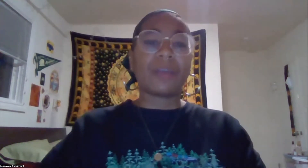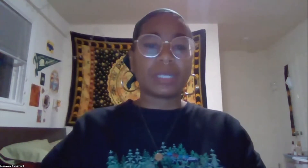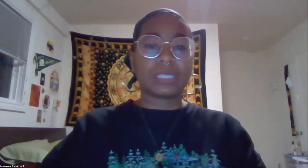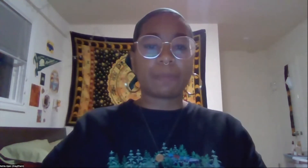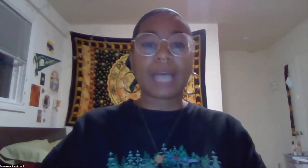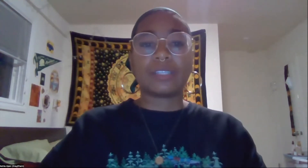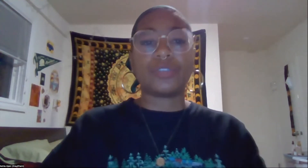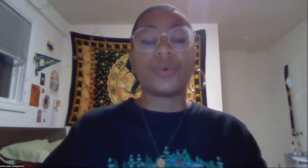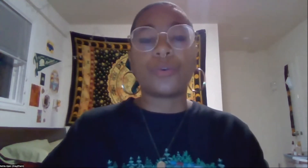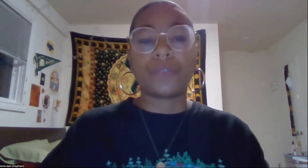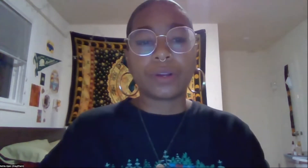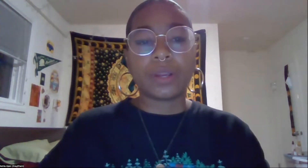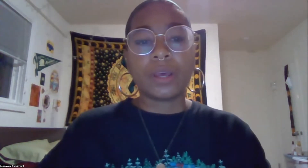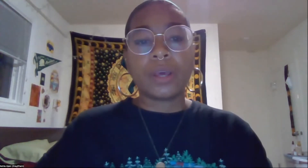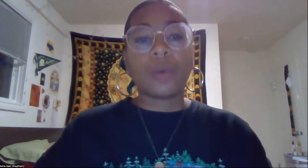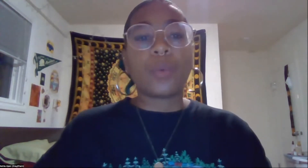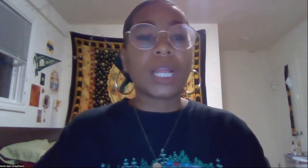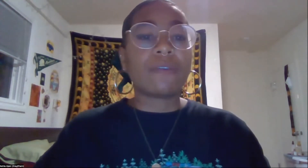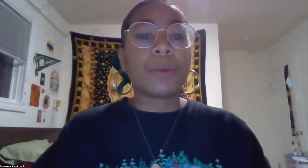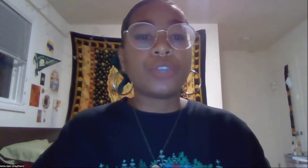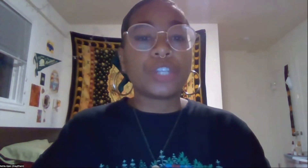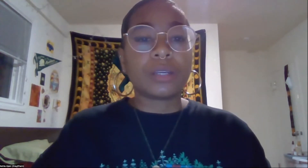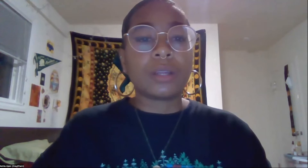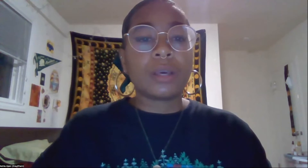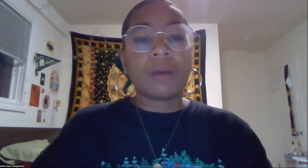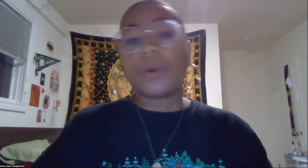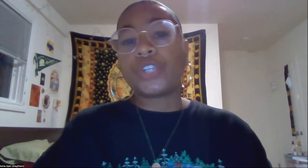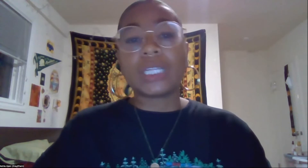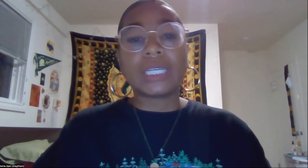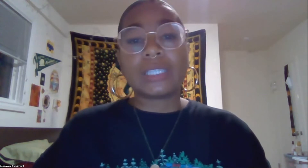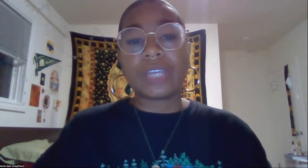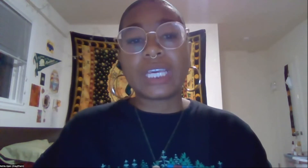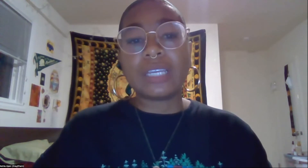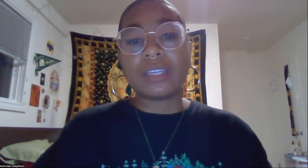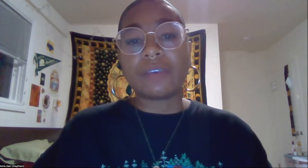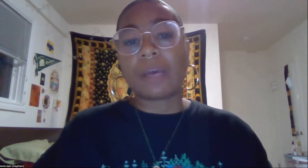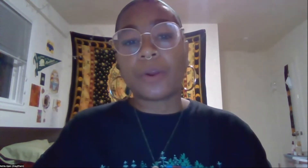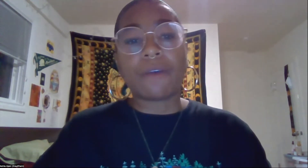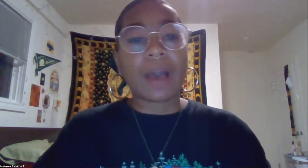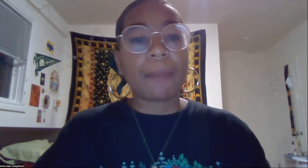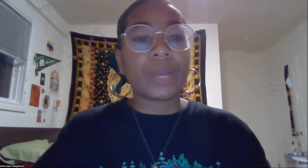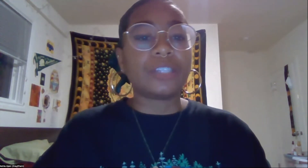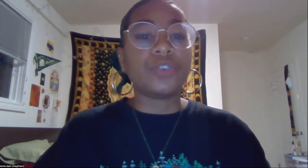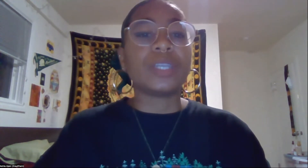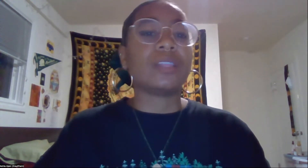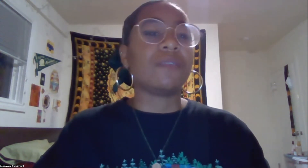iris that passes you over; a well of emotion, motionless til the heat of summer evaporates you into the